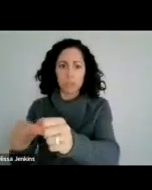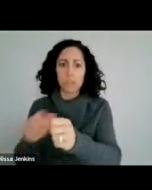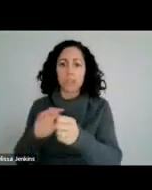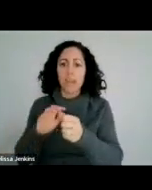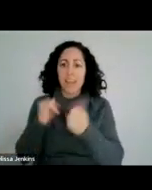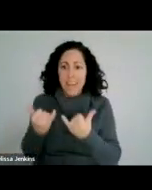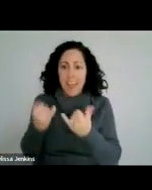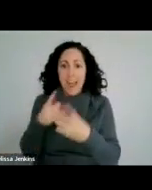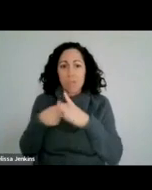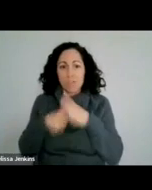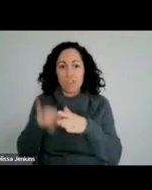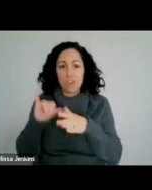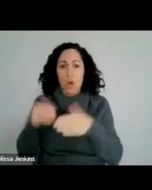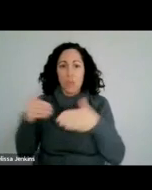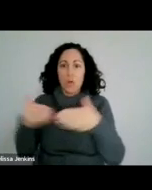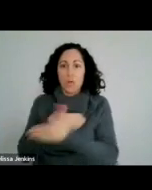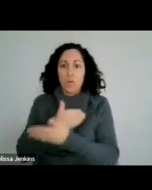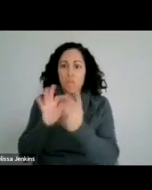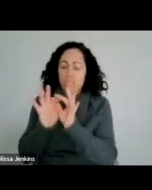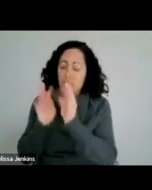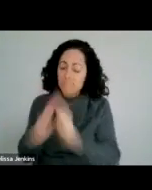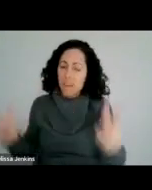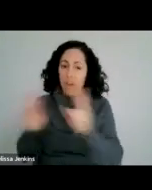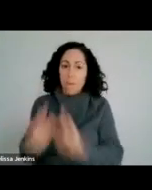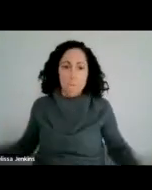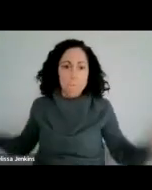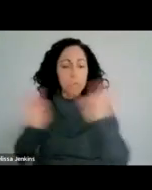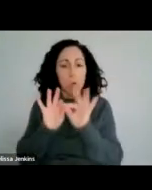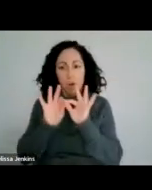So on this slide, we showed the study design for Sirius.